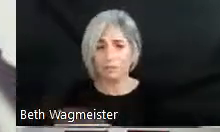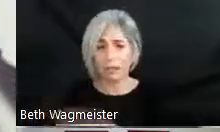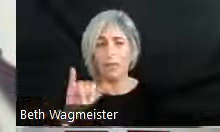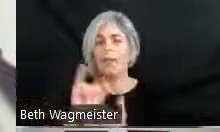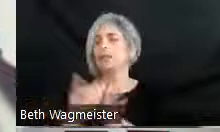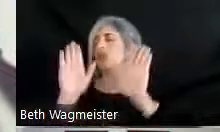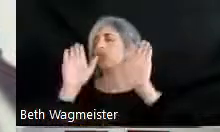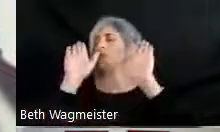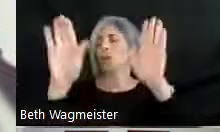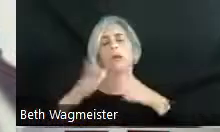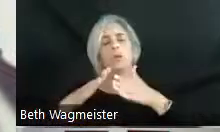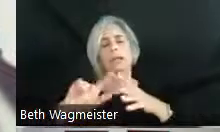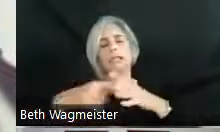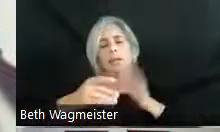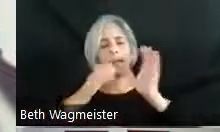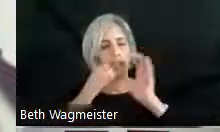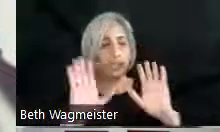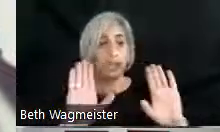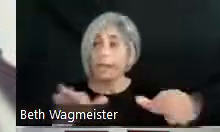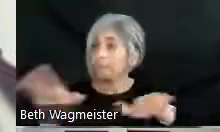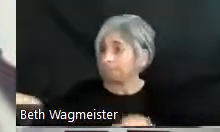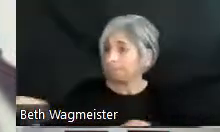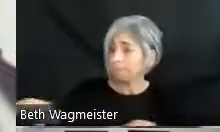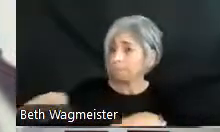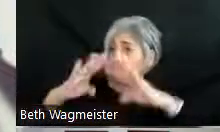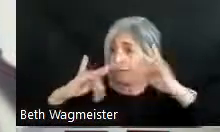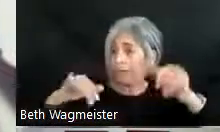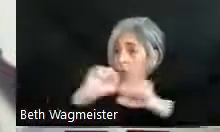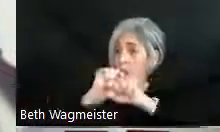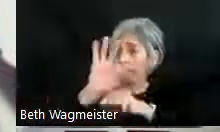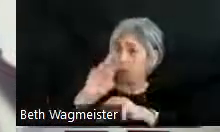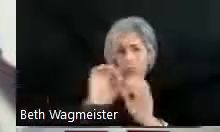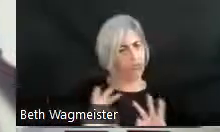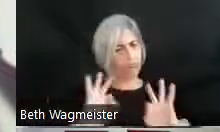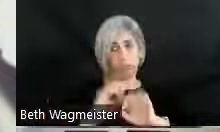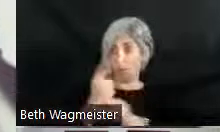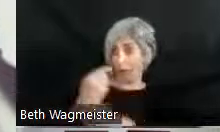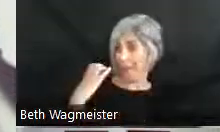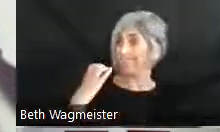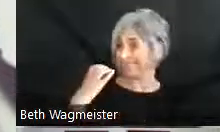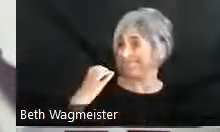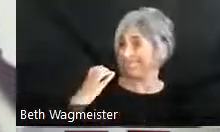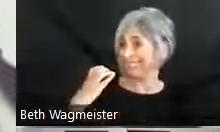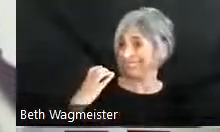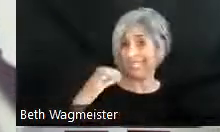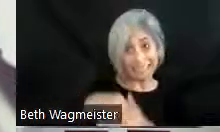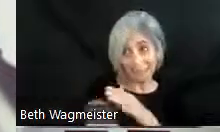to start that conversation, a diverse workforce is really important. Well, accessibility is part of